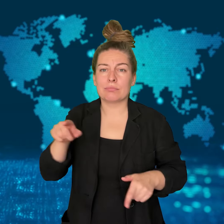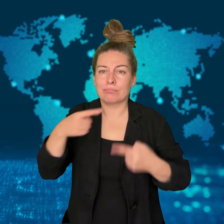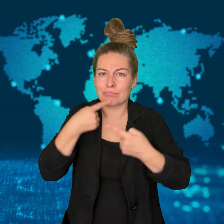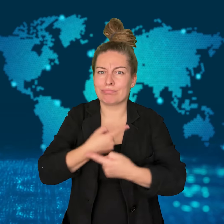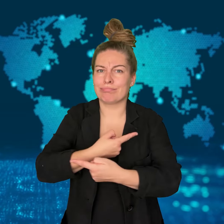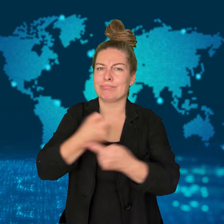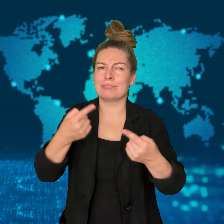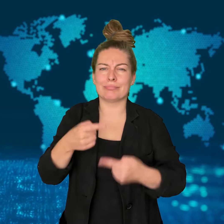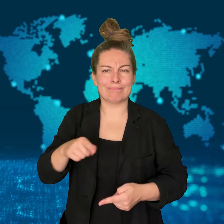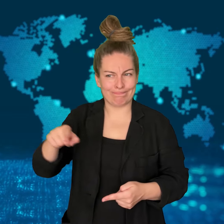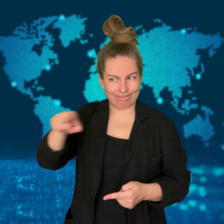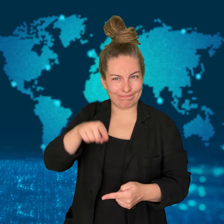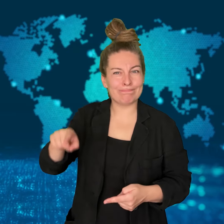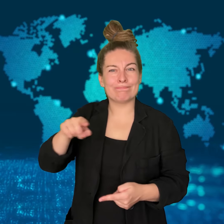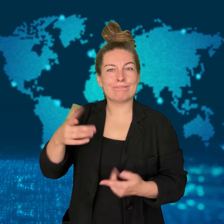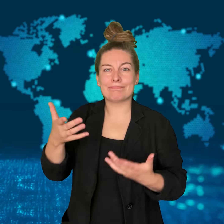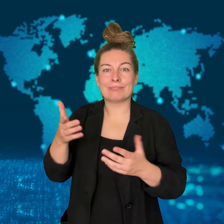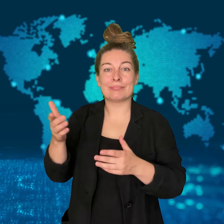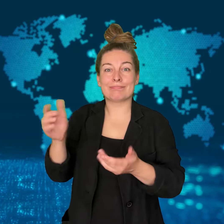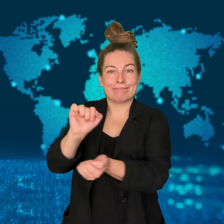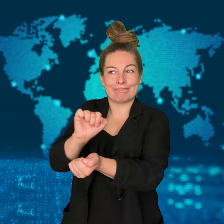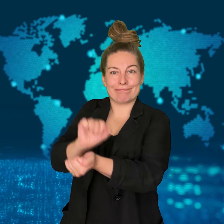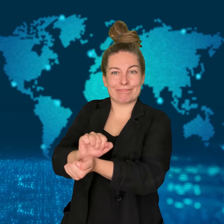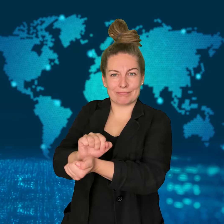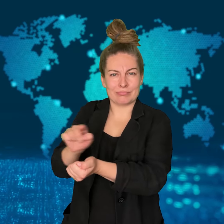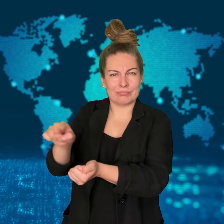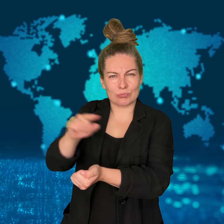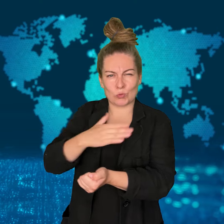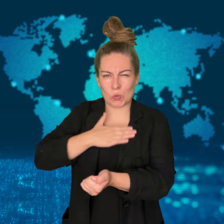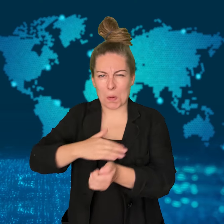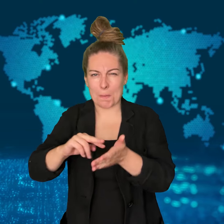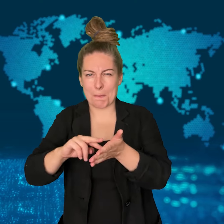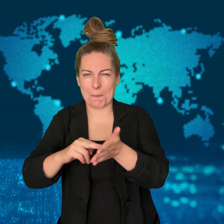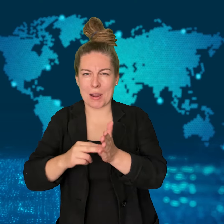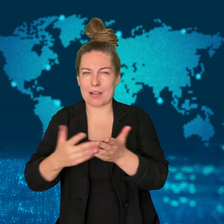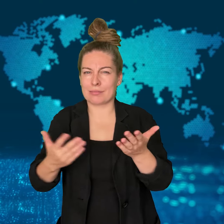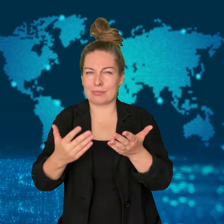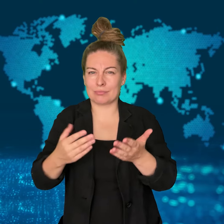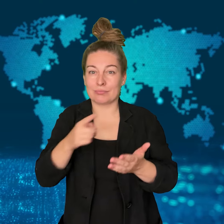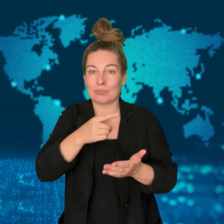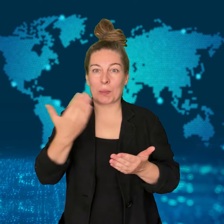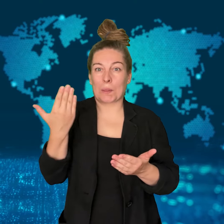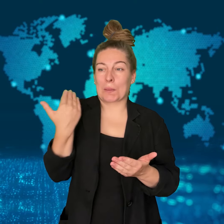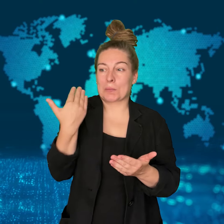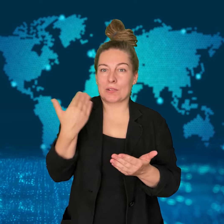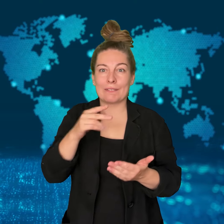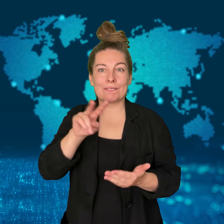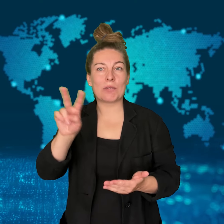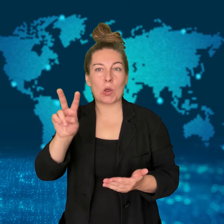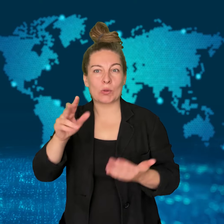announced that six foreigners have been arrested for